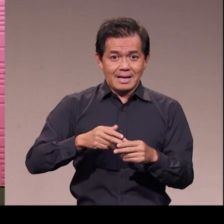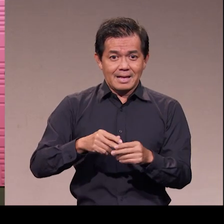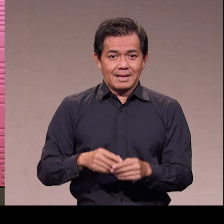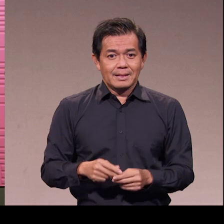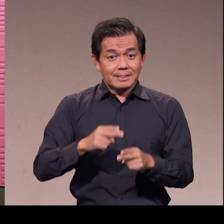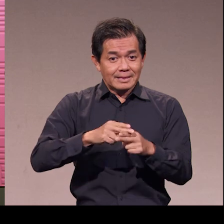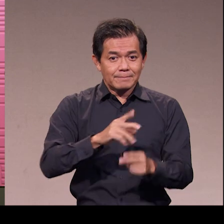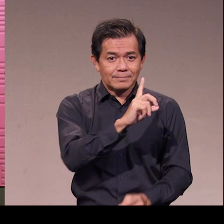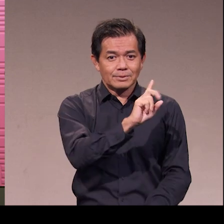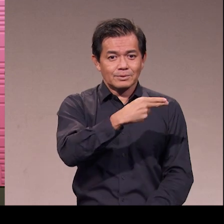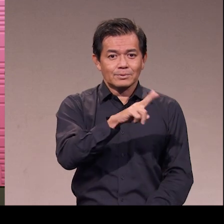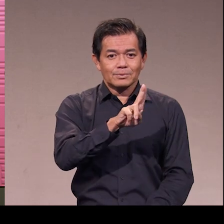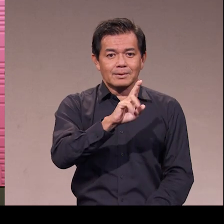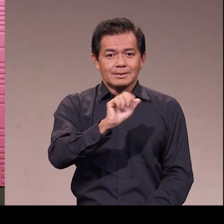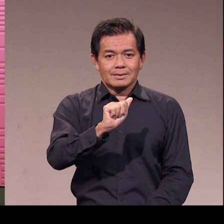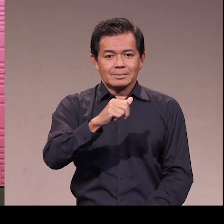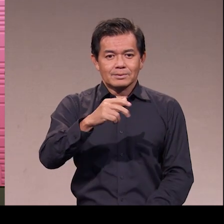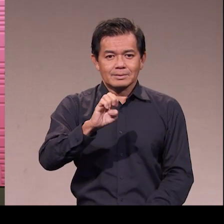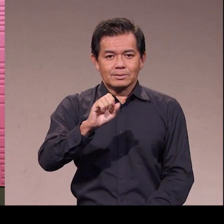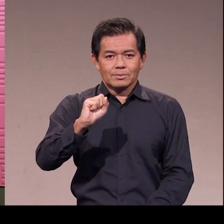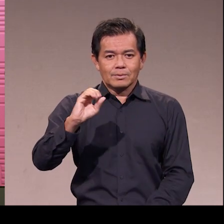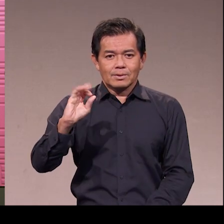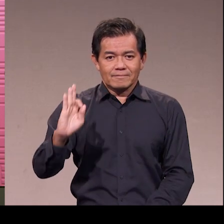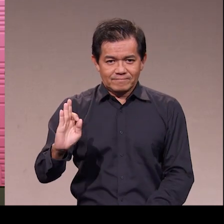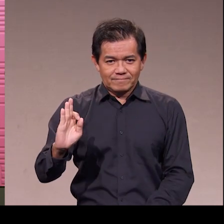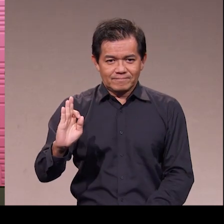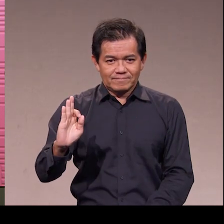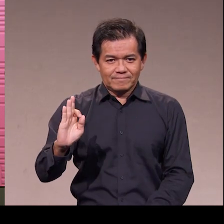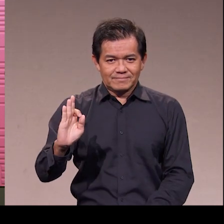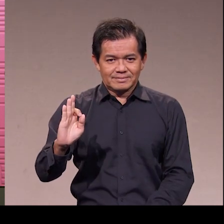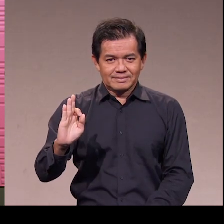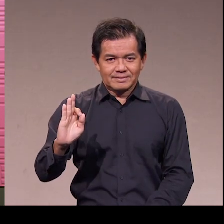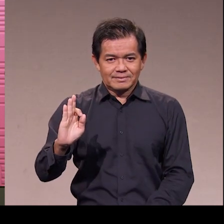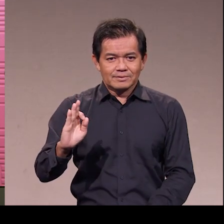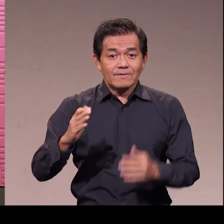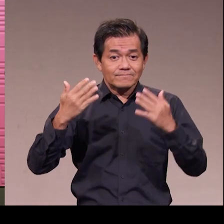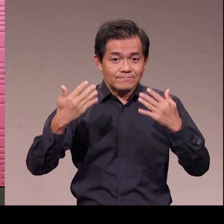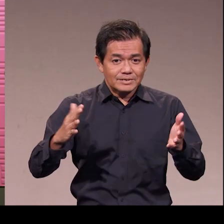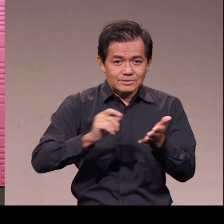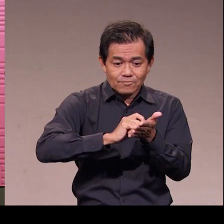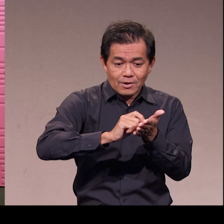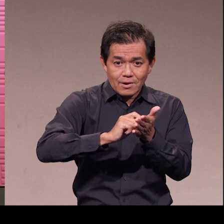After covering the National Day Parade, she wrote "What